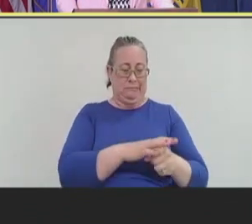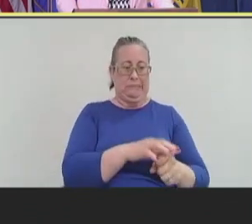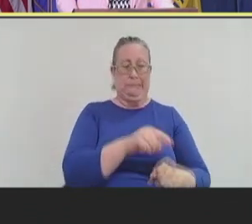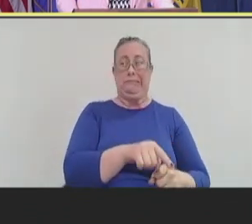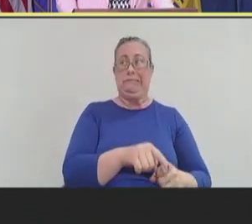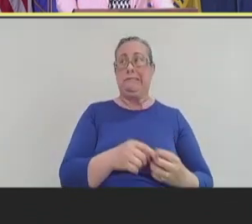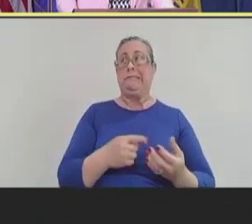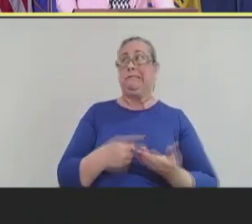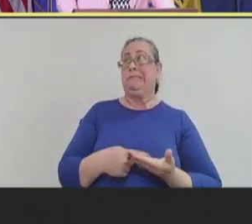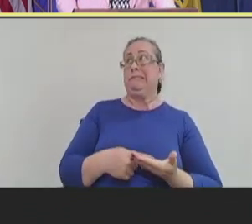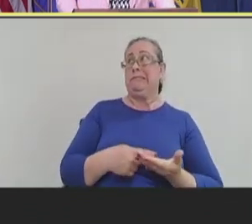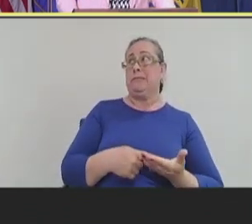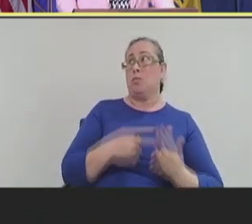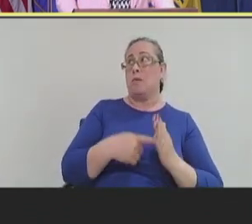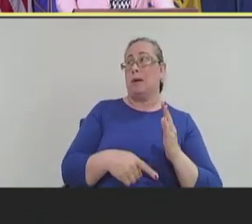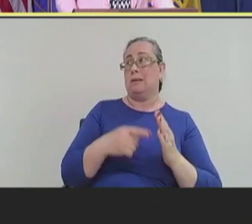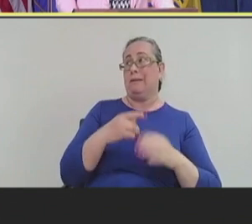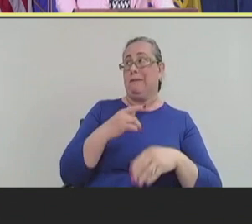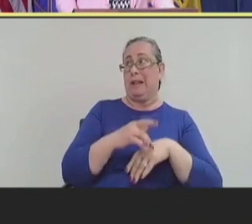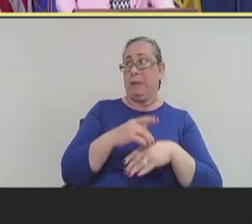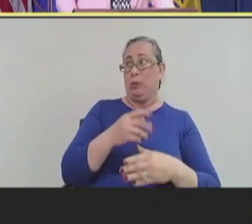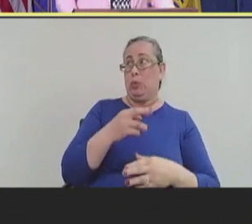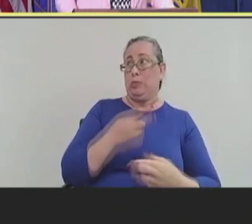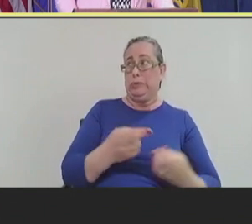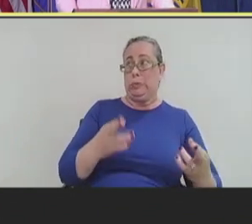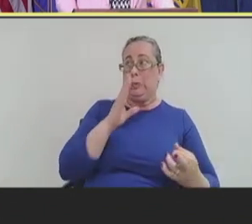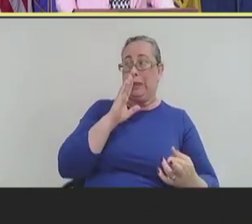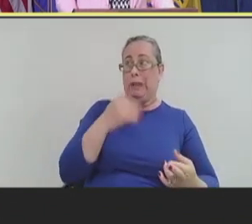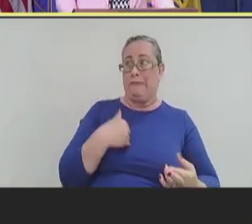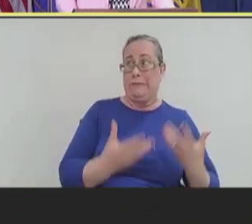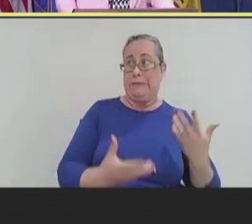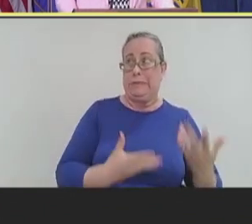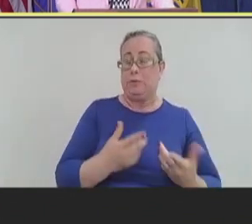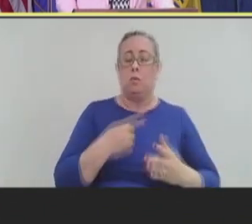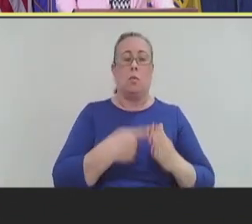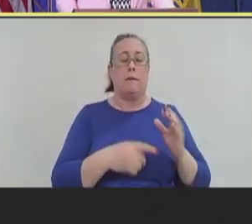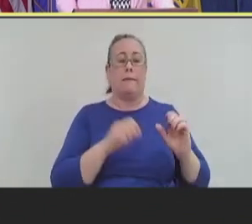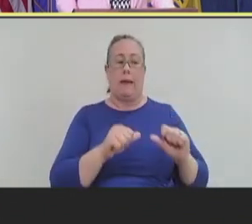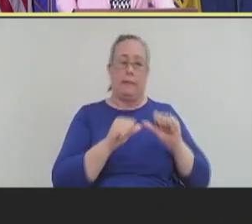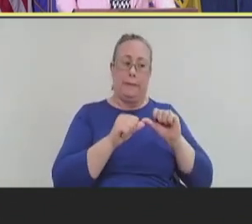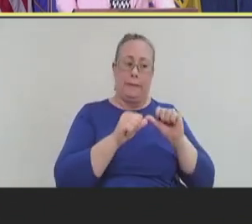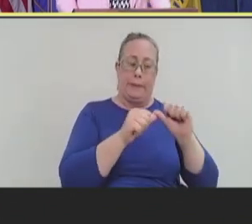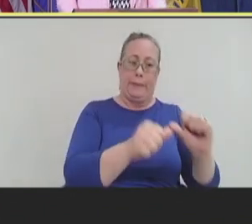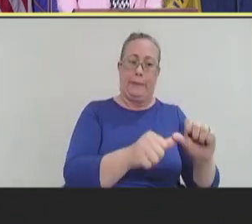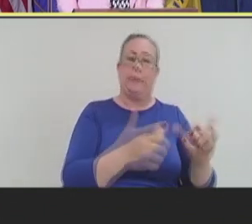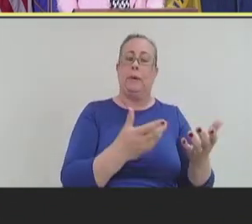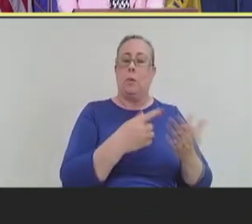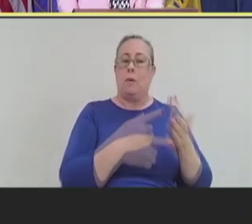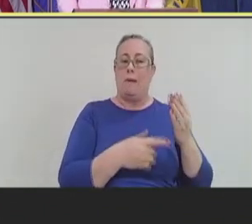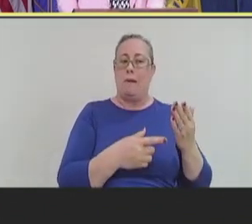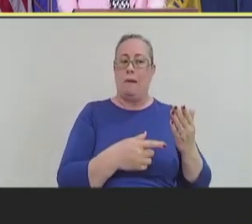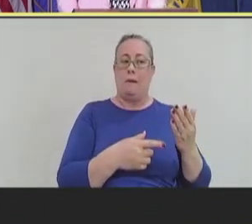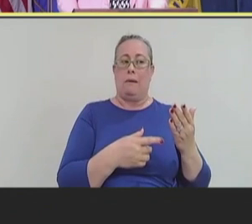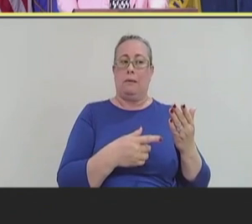available. What can they actually maintain and sustain over time? Thinking about just the system